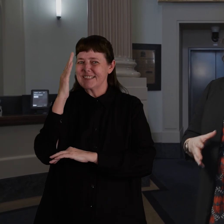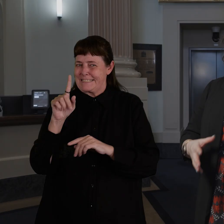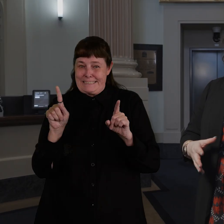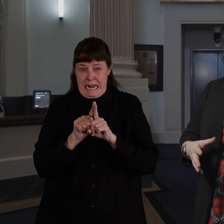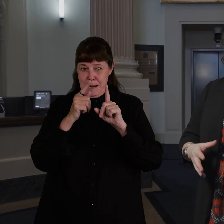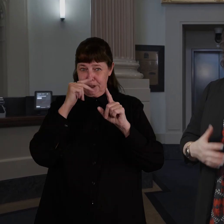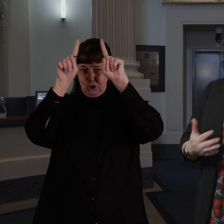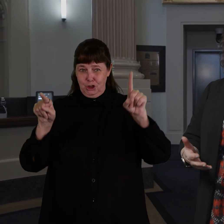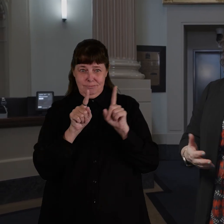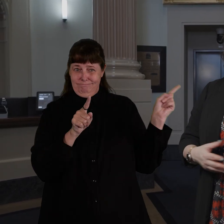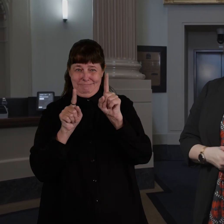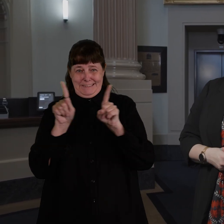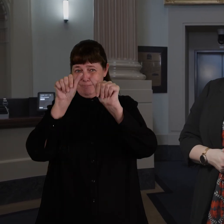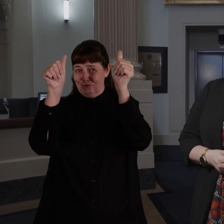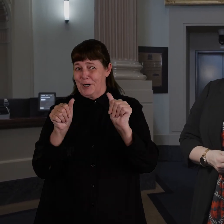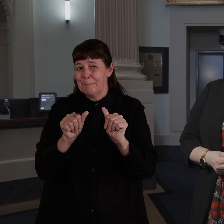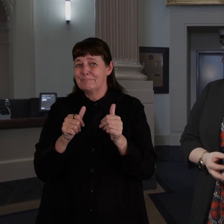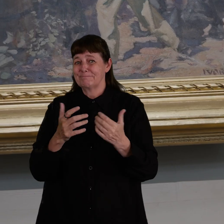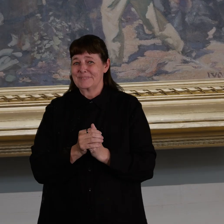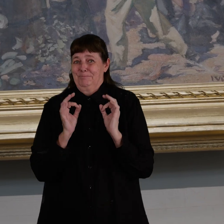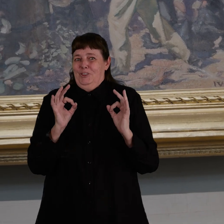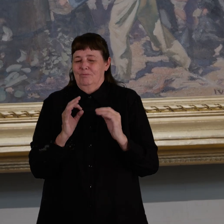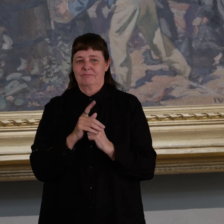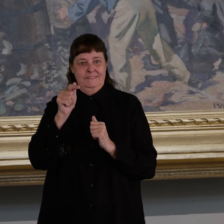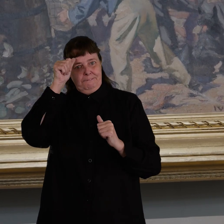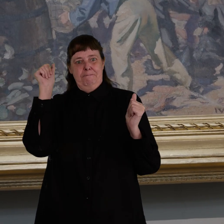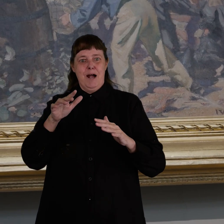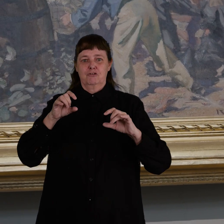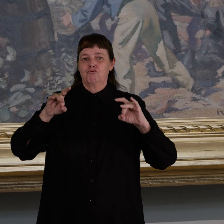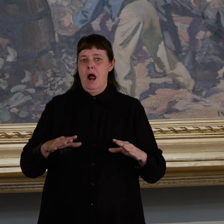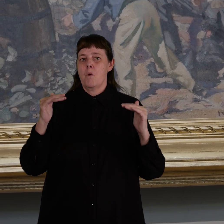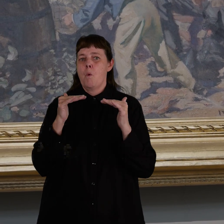of this painting is the artist Ivor Hele, who is a famed Australian war artist.